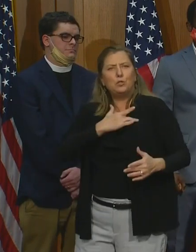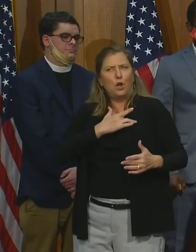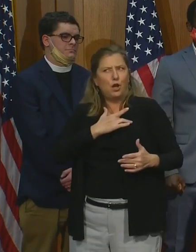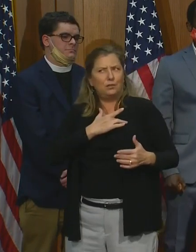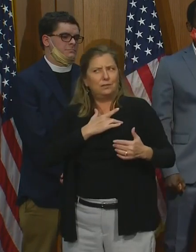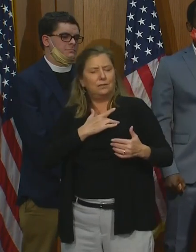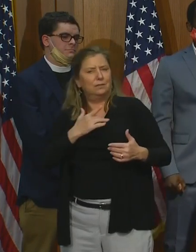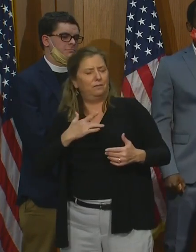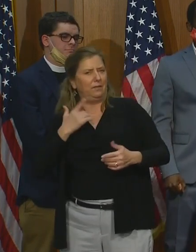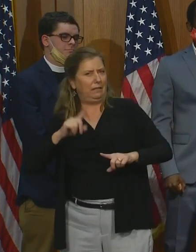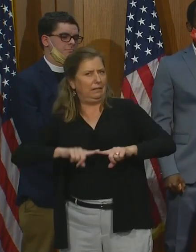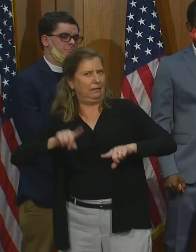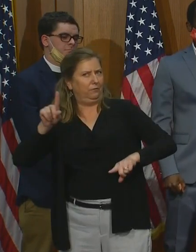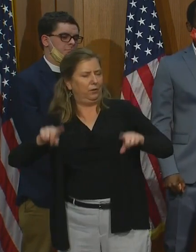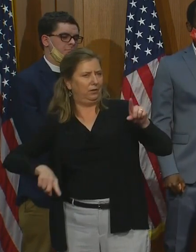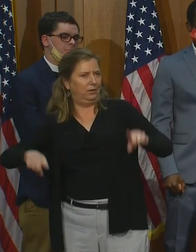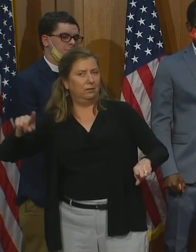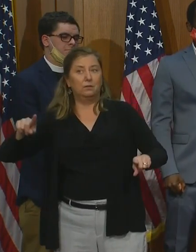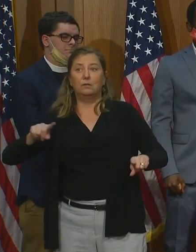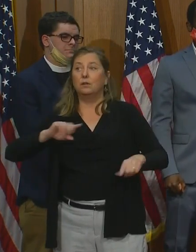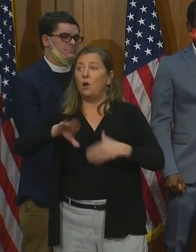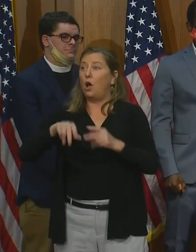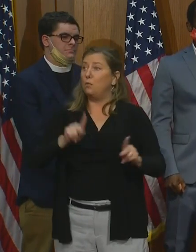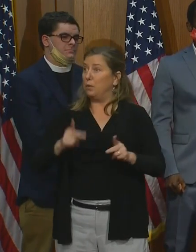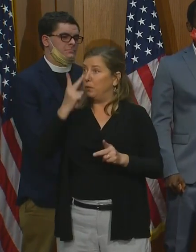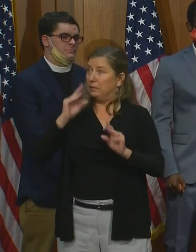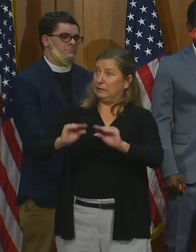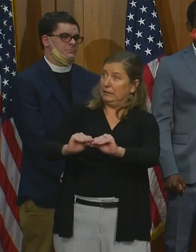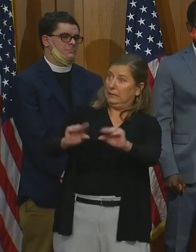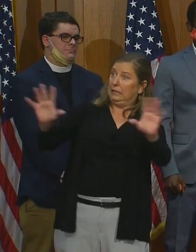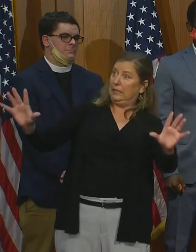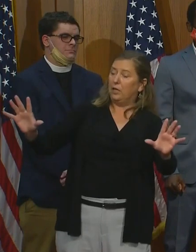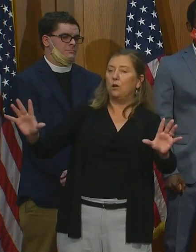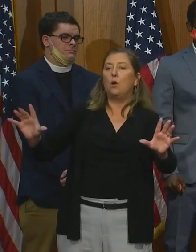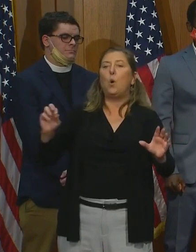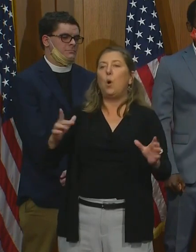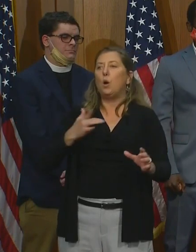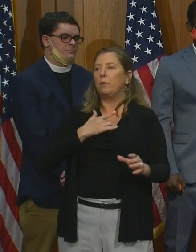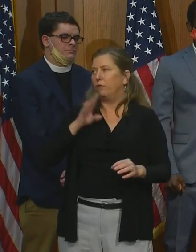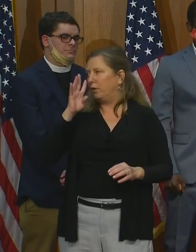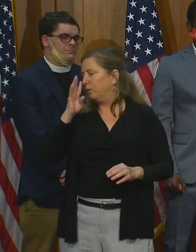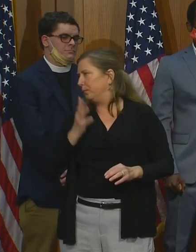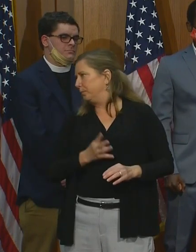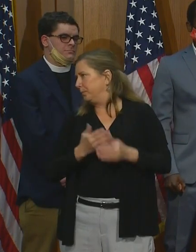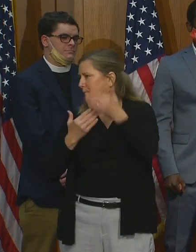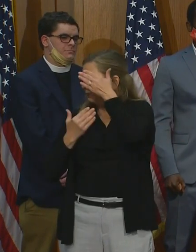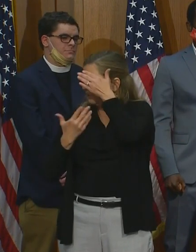HEARTS ARE IN DIFFERENT PLACES